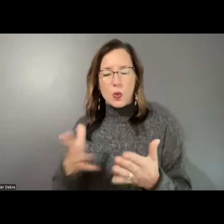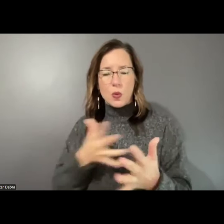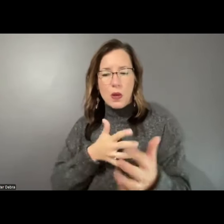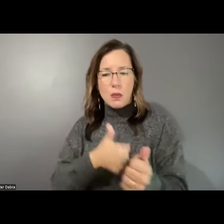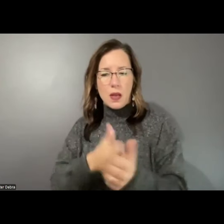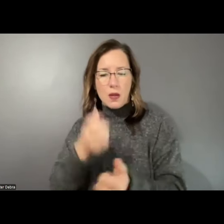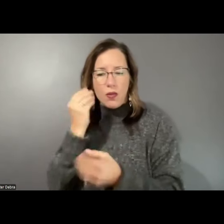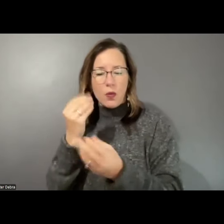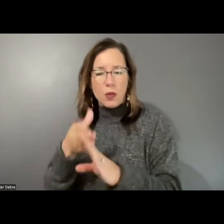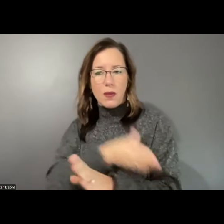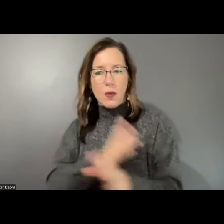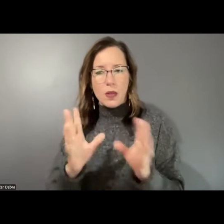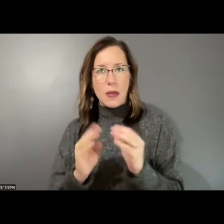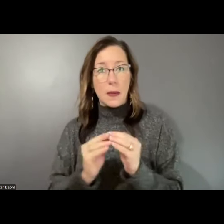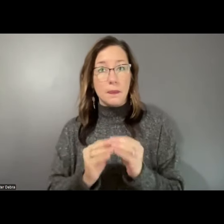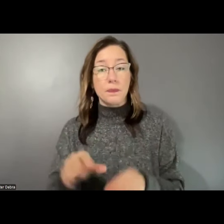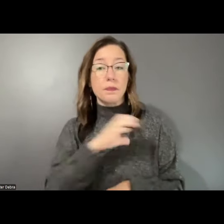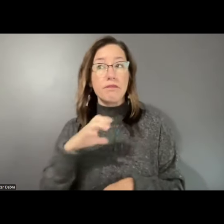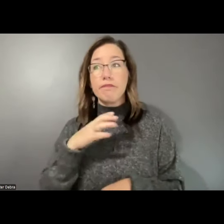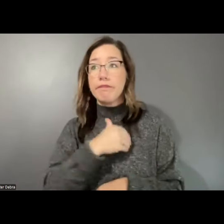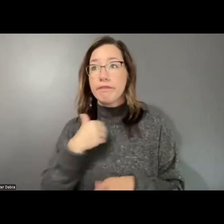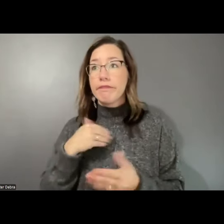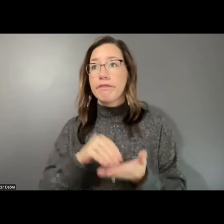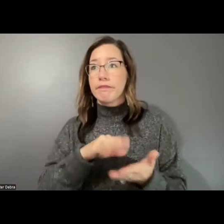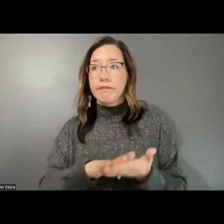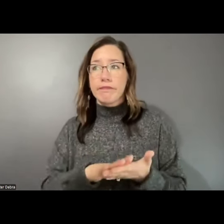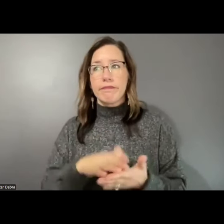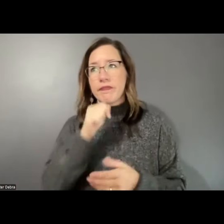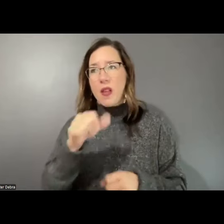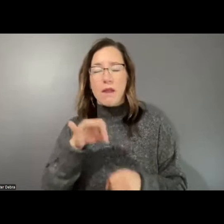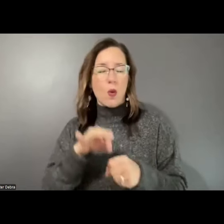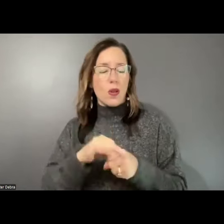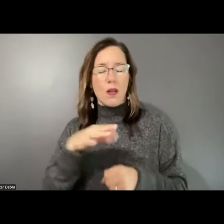to the meeting. Council members are recorded as not voting on applications with which they are